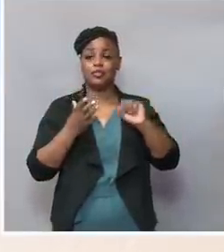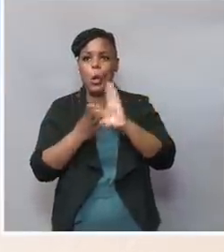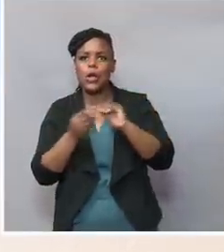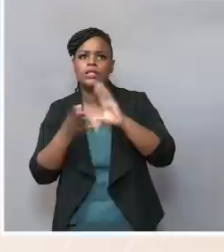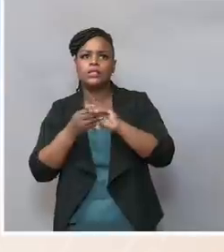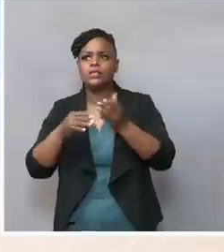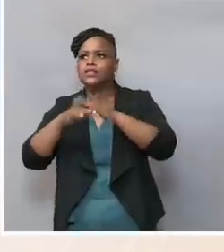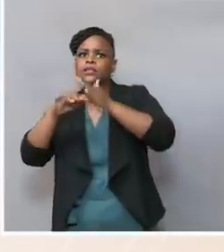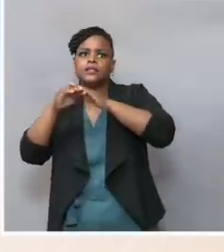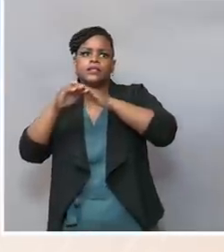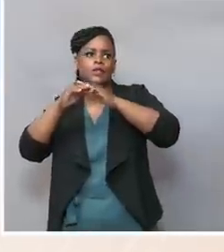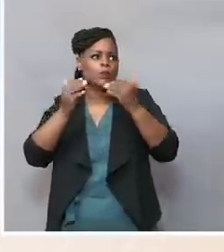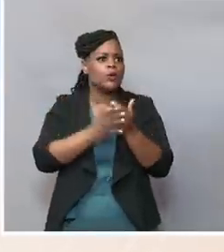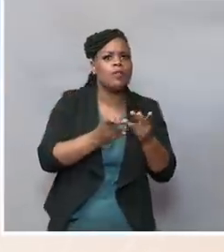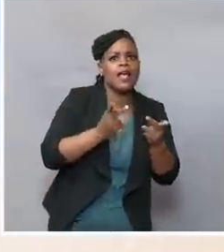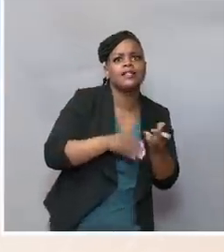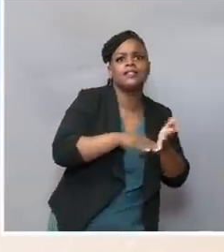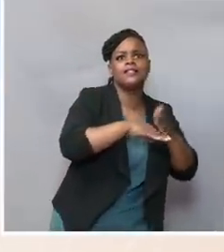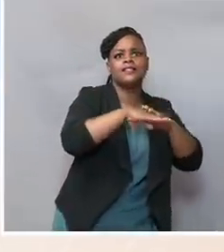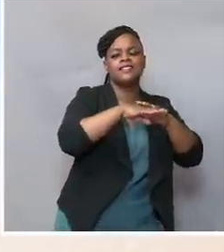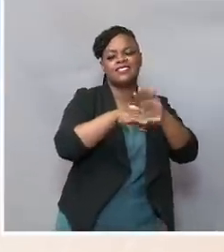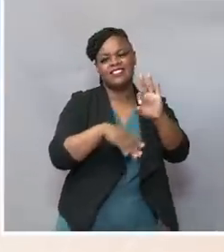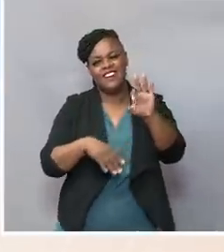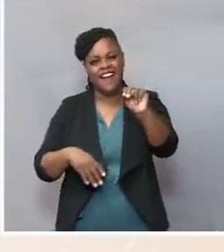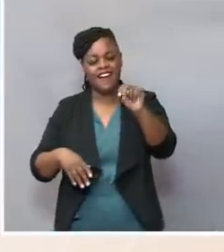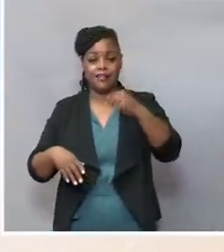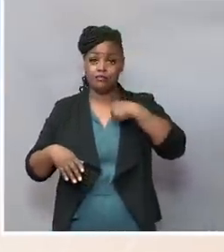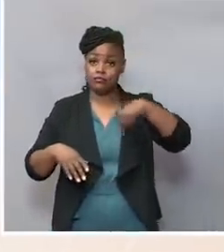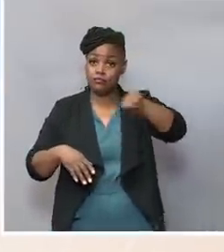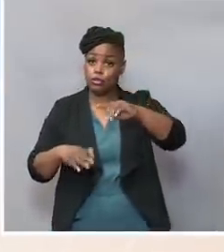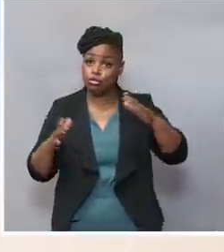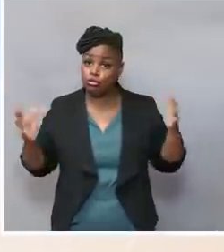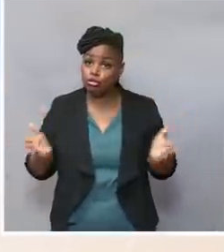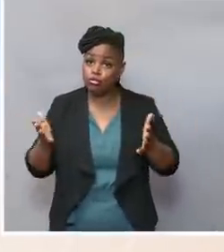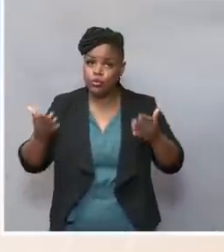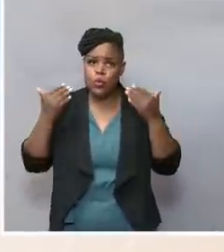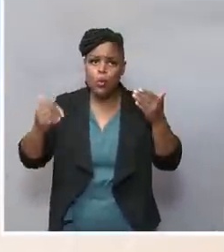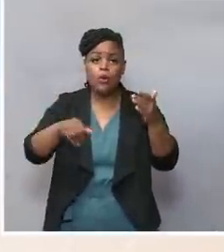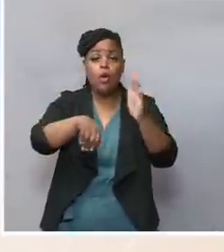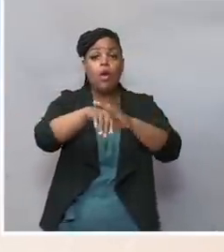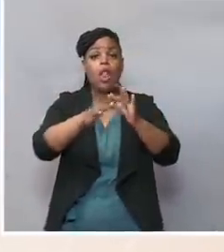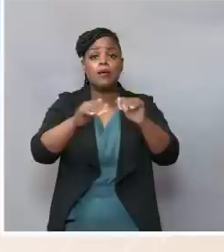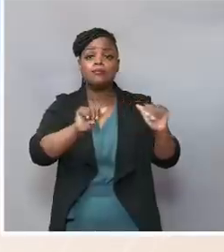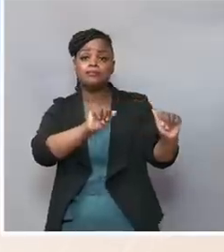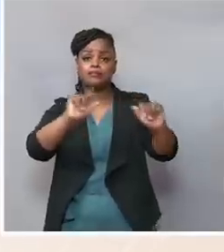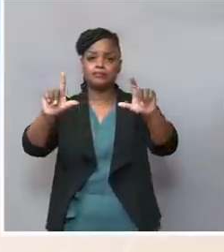So I encourage everyone to go on, go online, learn more about it, but enjoy these amazing,